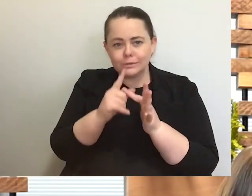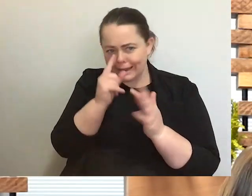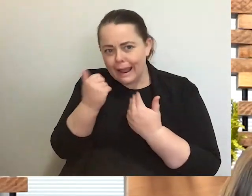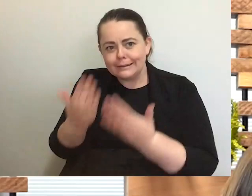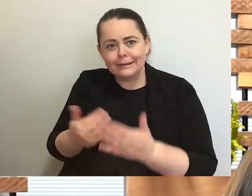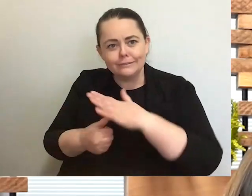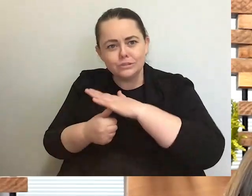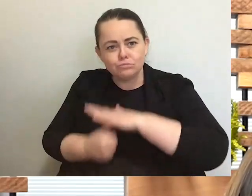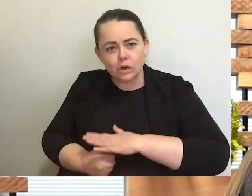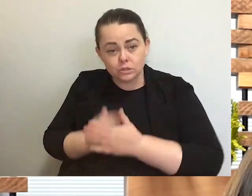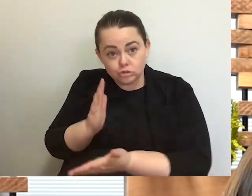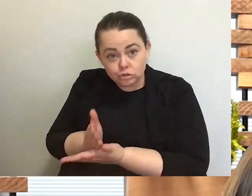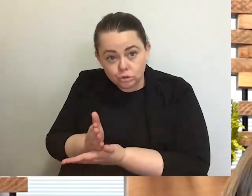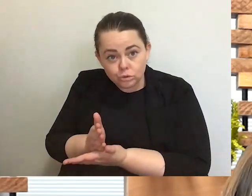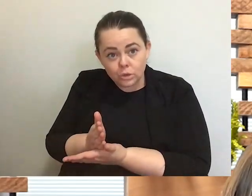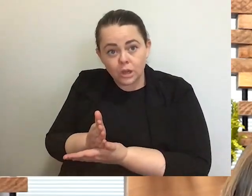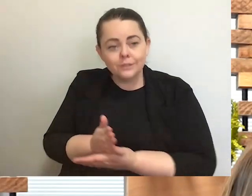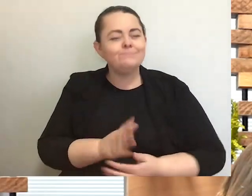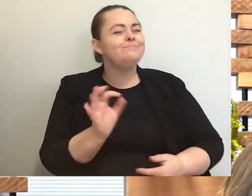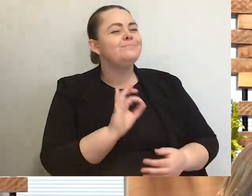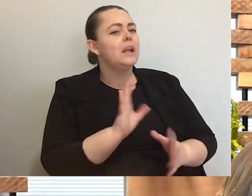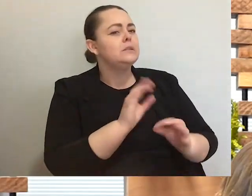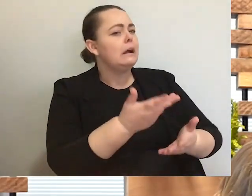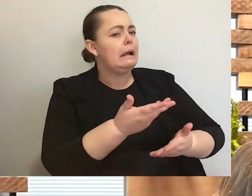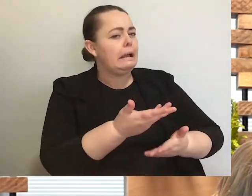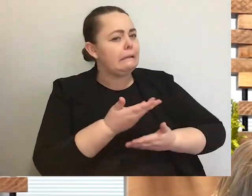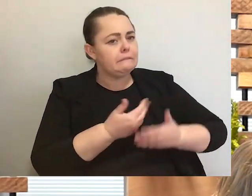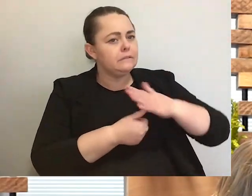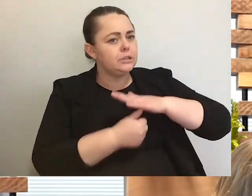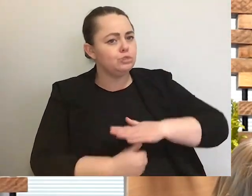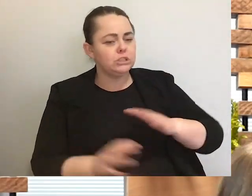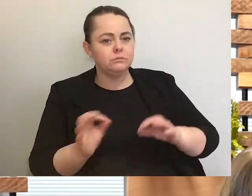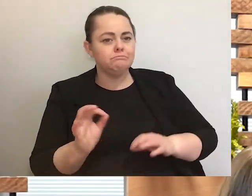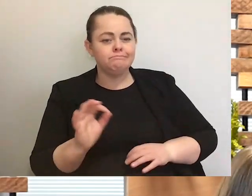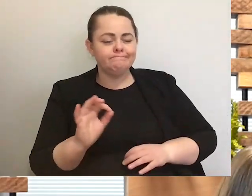Menopause doesn't cause depression. People who have, perhaps individuals have